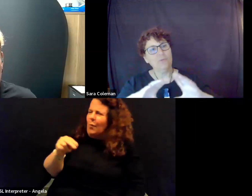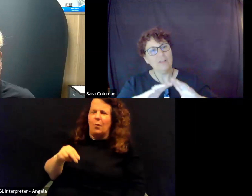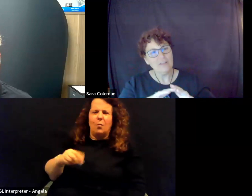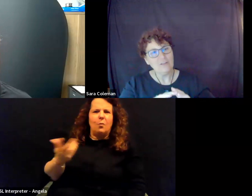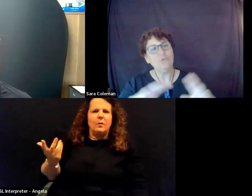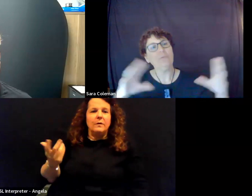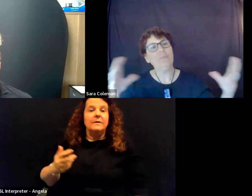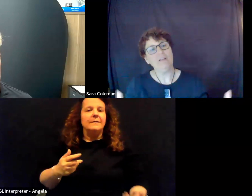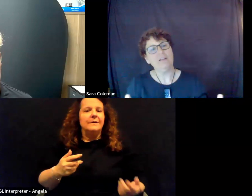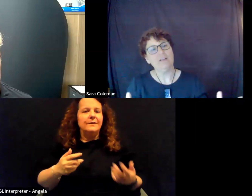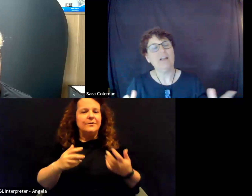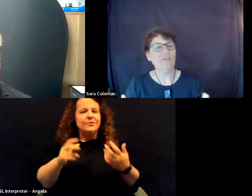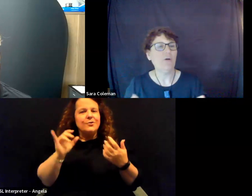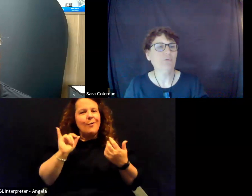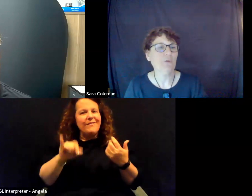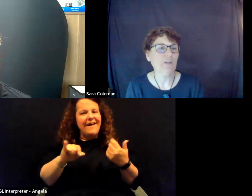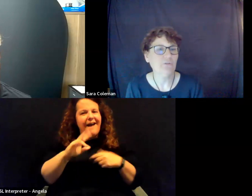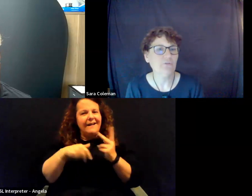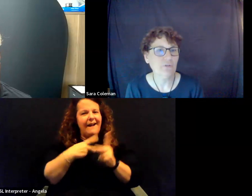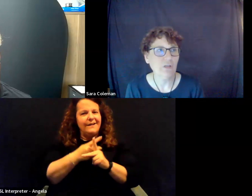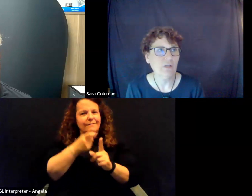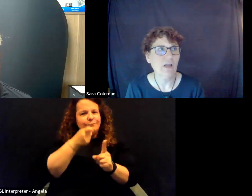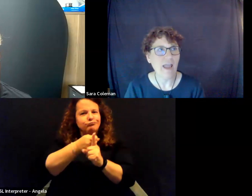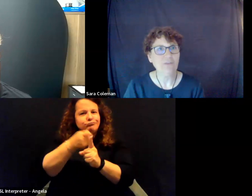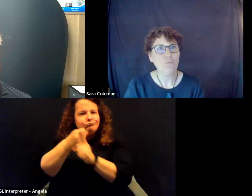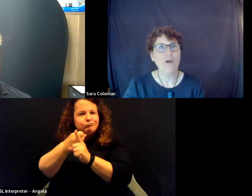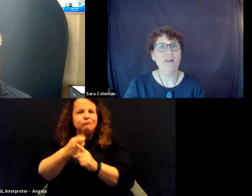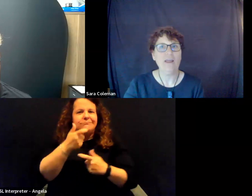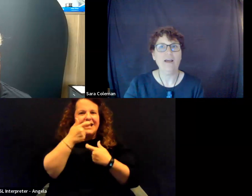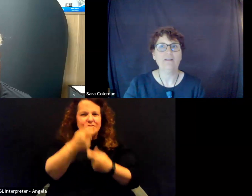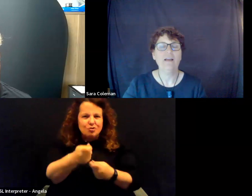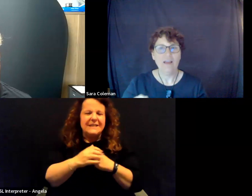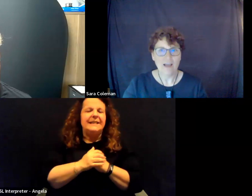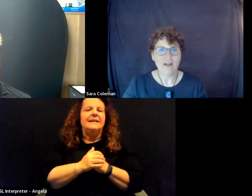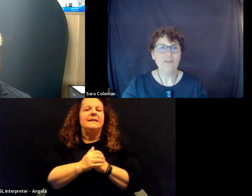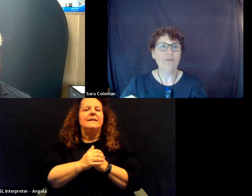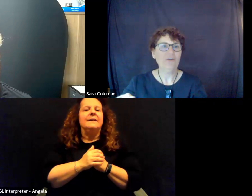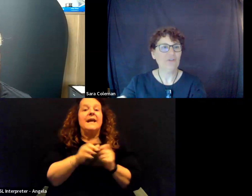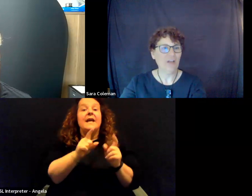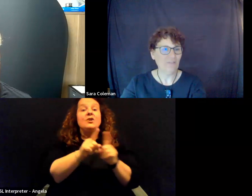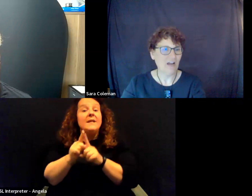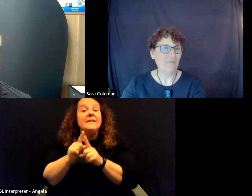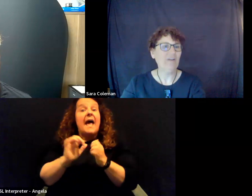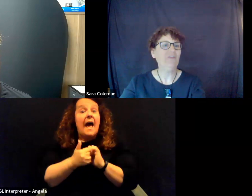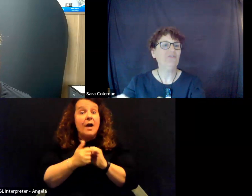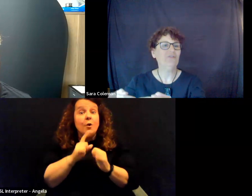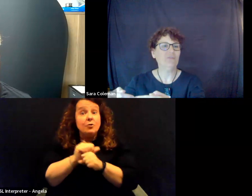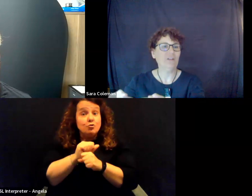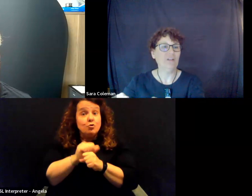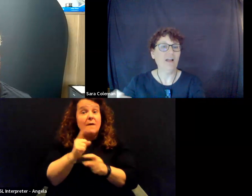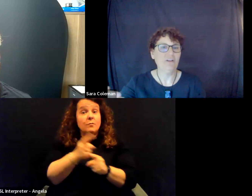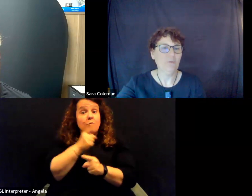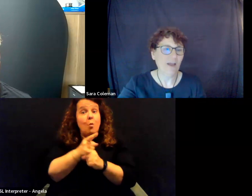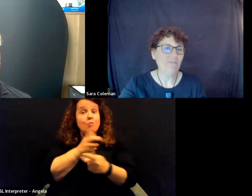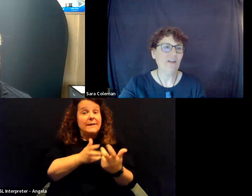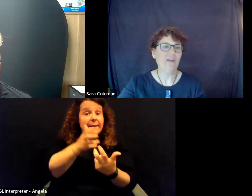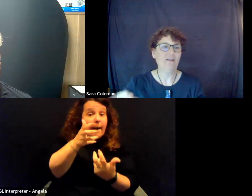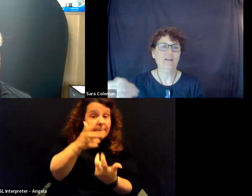So it's those pieces that I thought was really interesting, as well as how do you make sure you have the accommodations you need? How do you advocate?